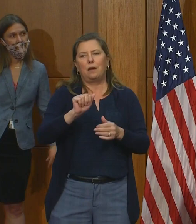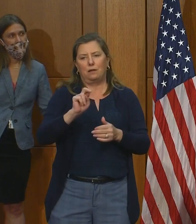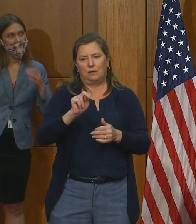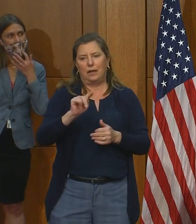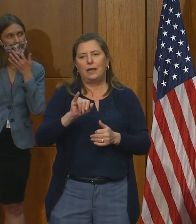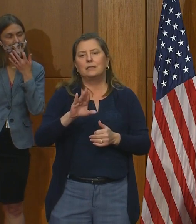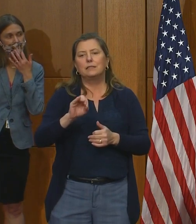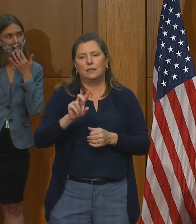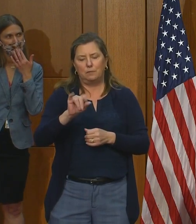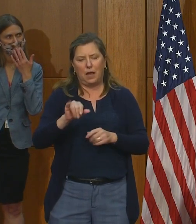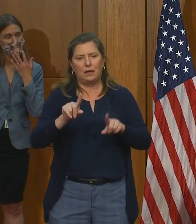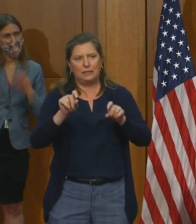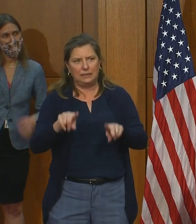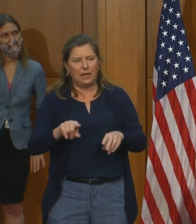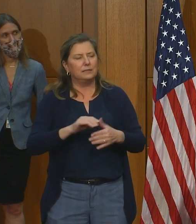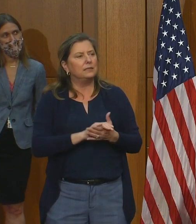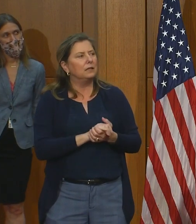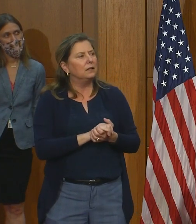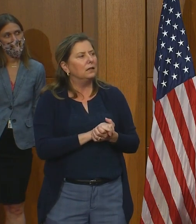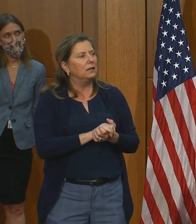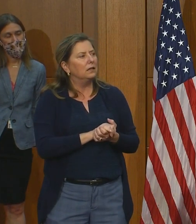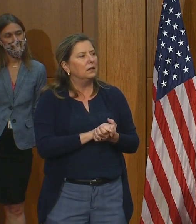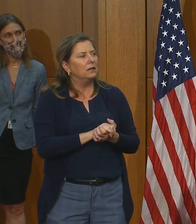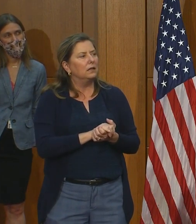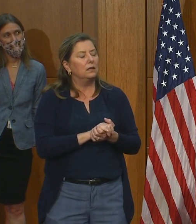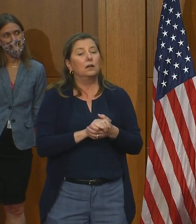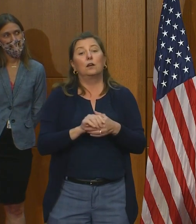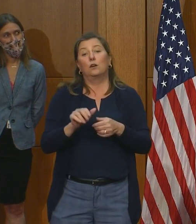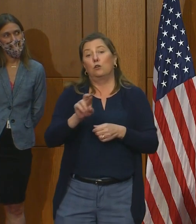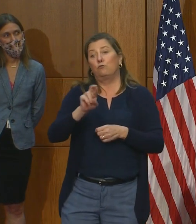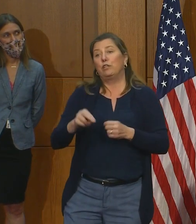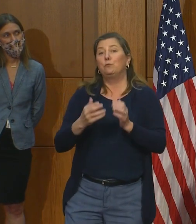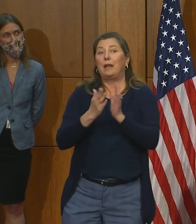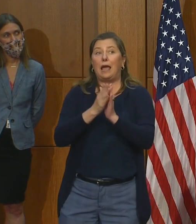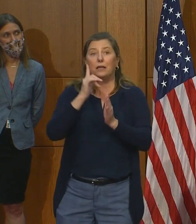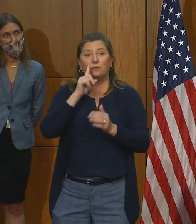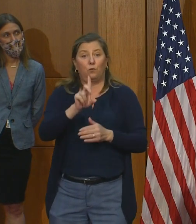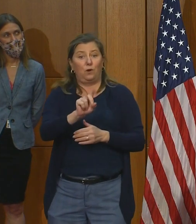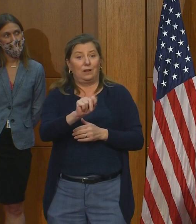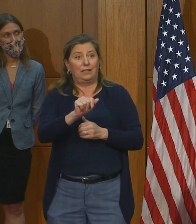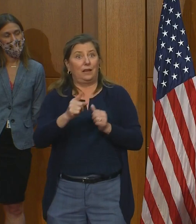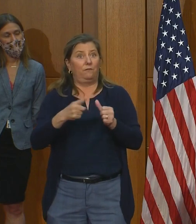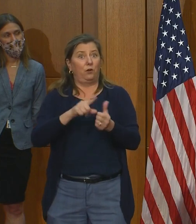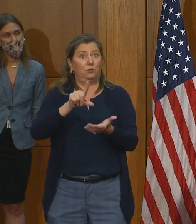BODY TASKED WITH FINDING THE